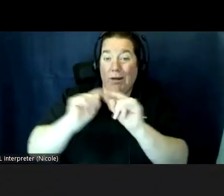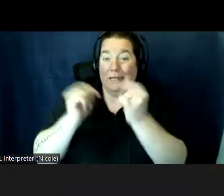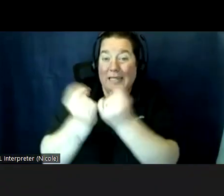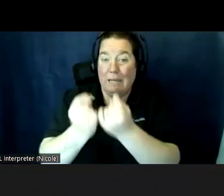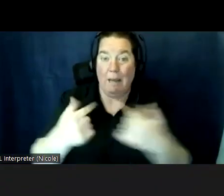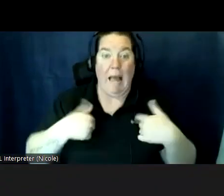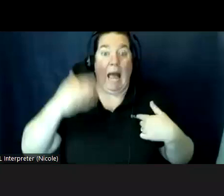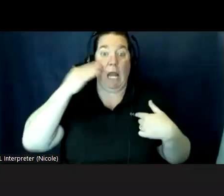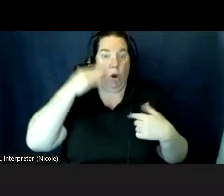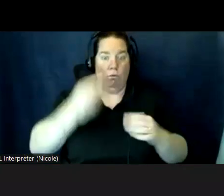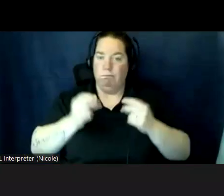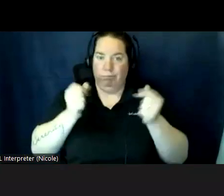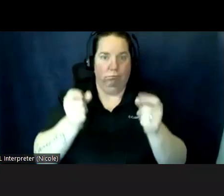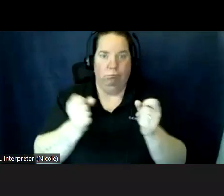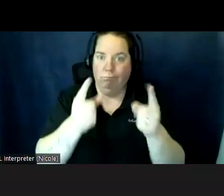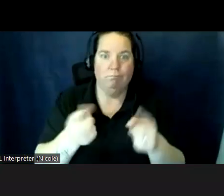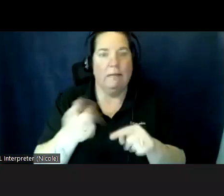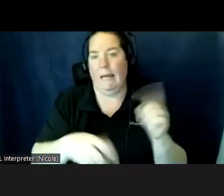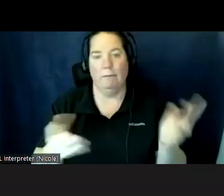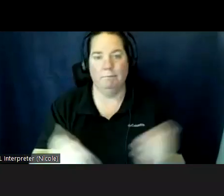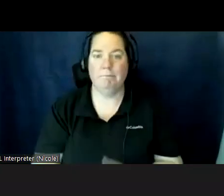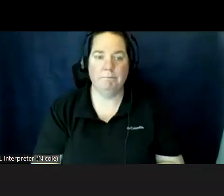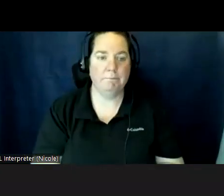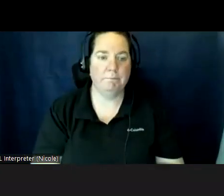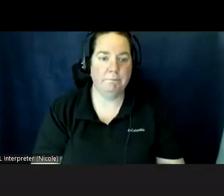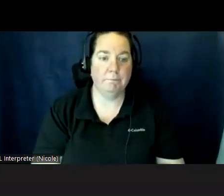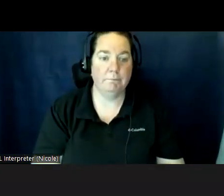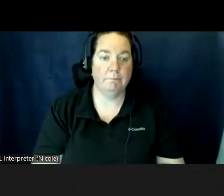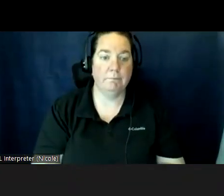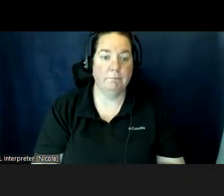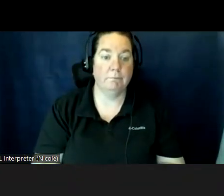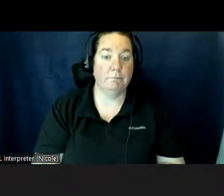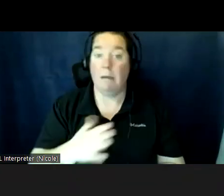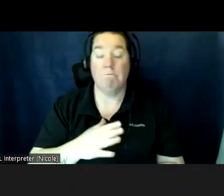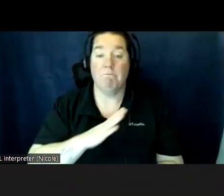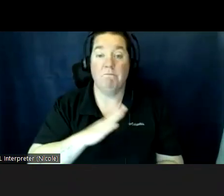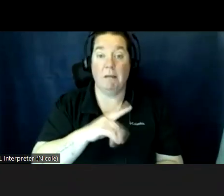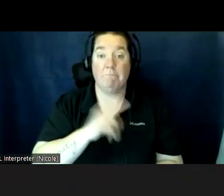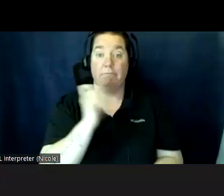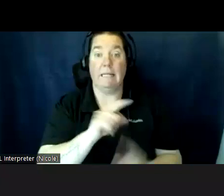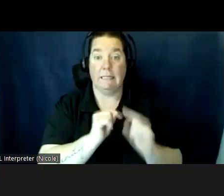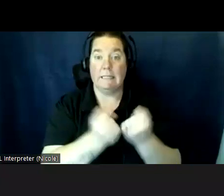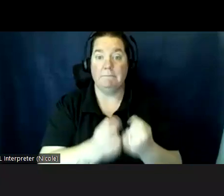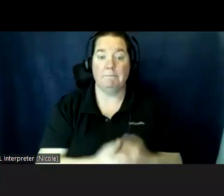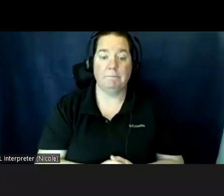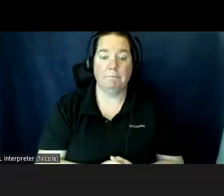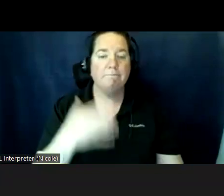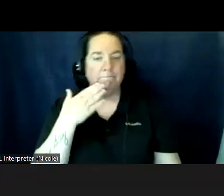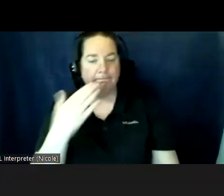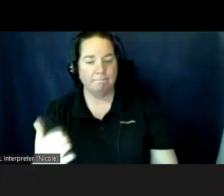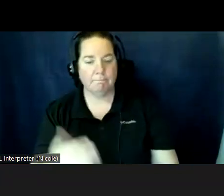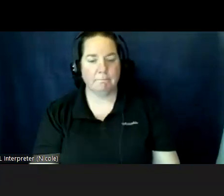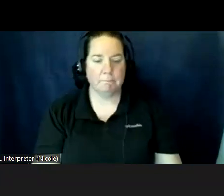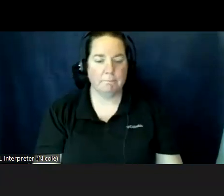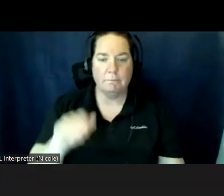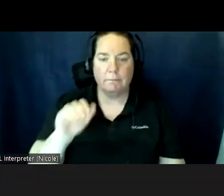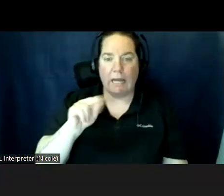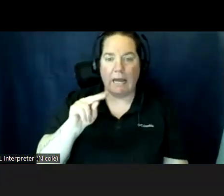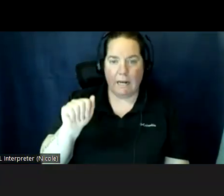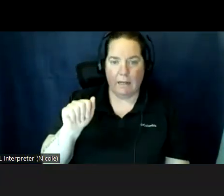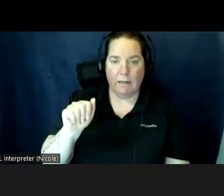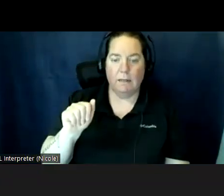able to answer but I'm happy to bring it back to our team. Thank you. Sorry, Cassie, in the chat